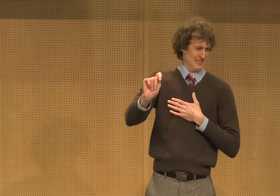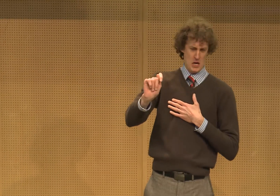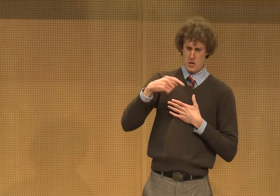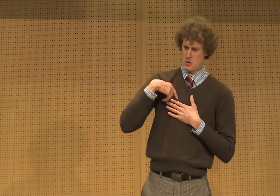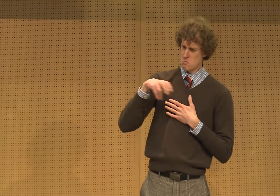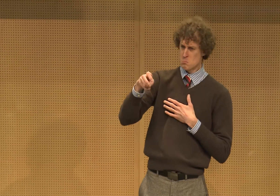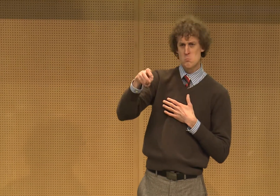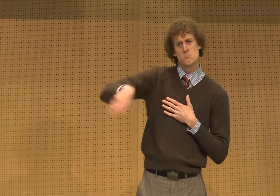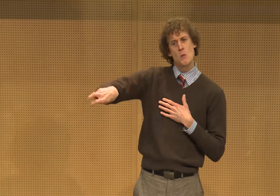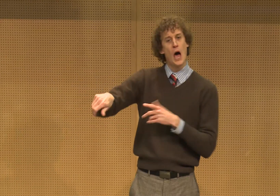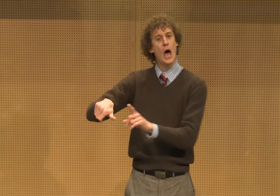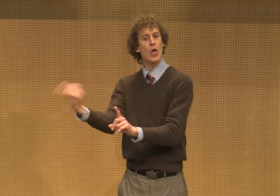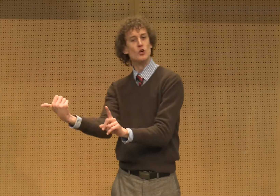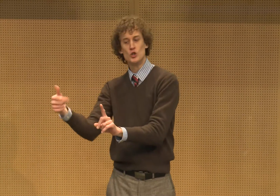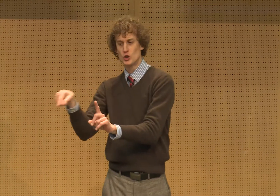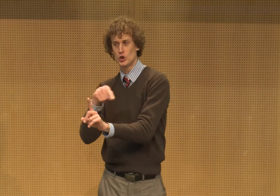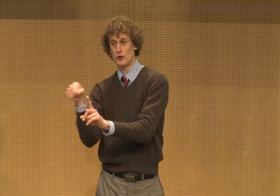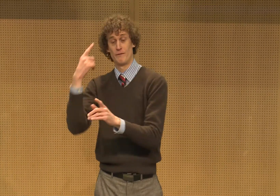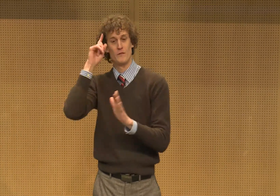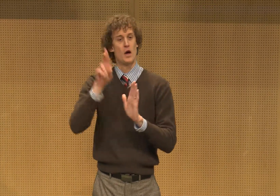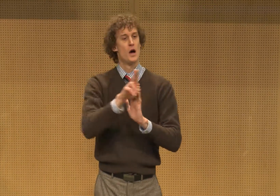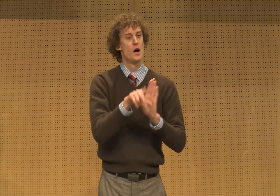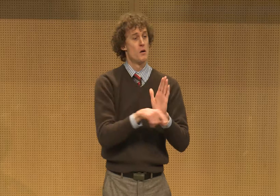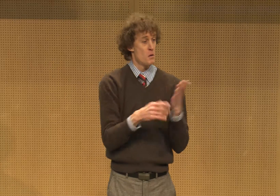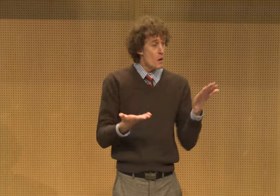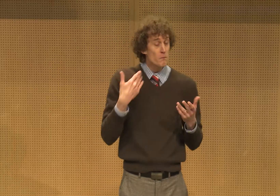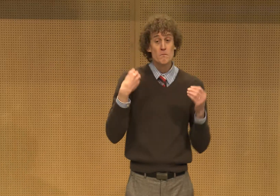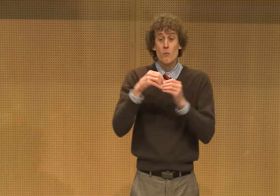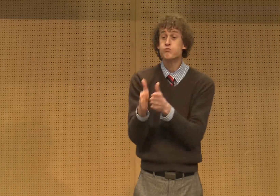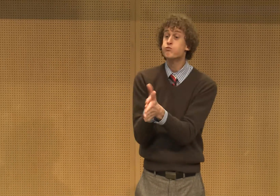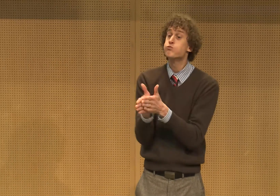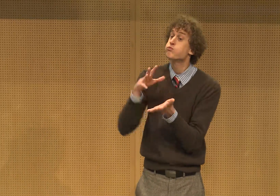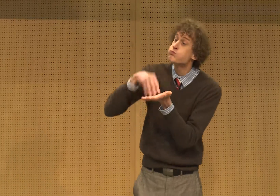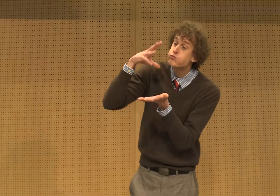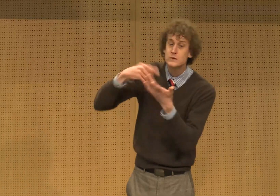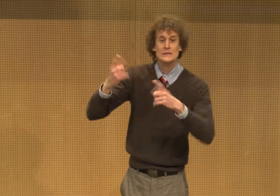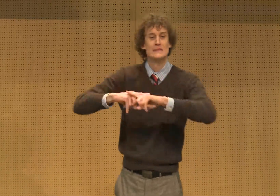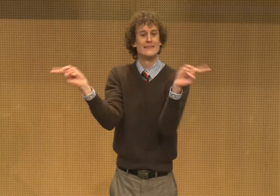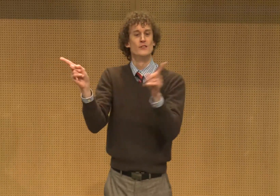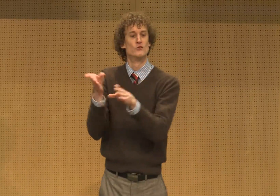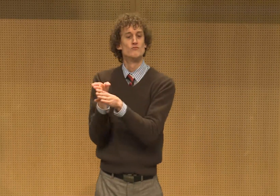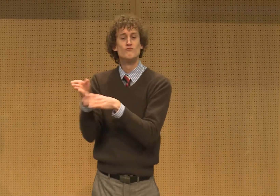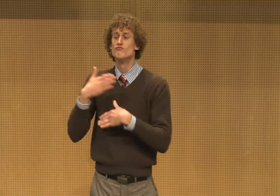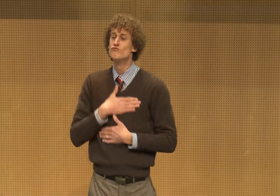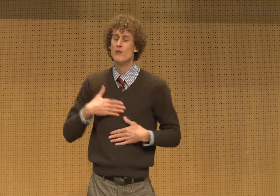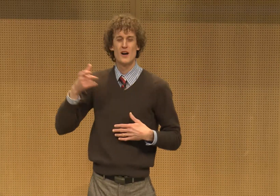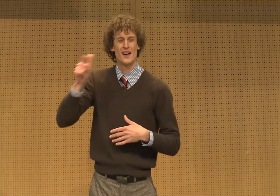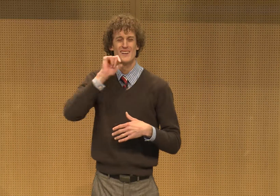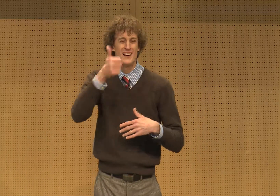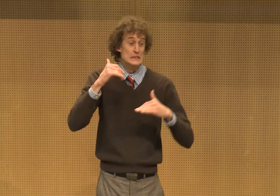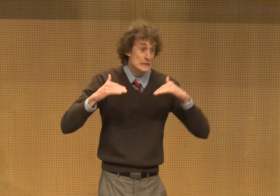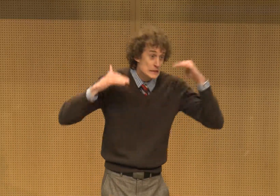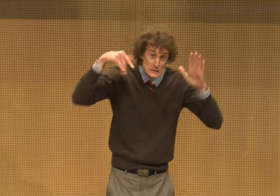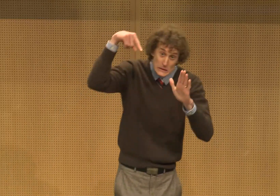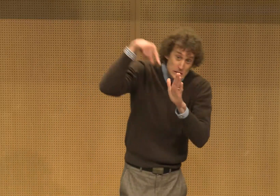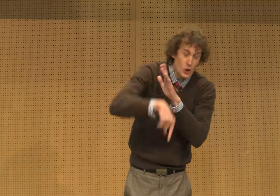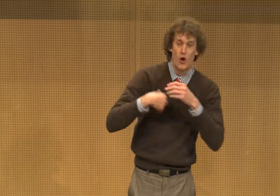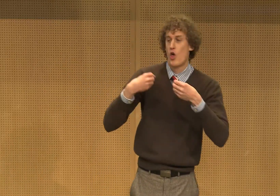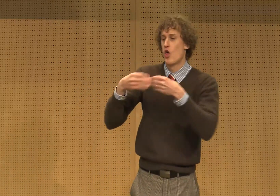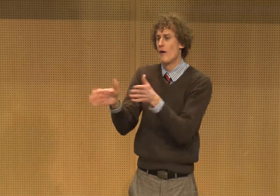Now, within the STEM fields, technology is my area, but I decided to try something different.